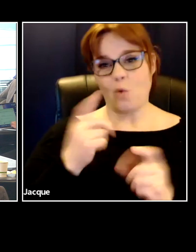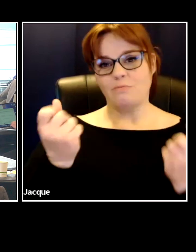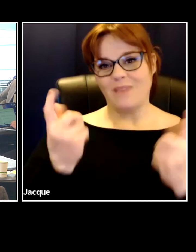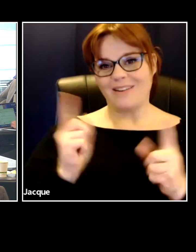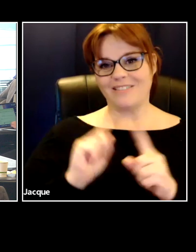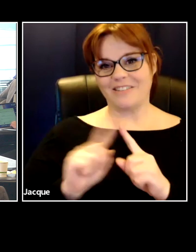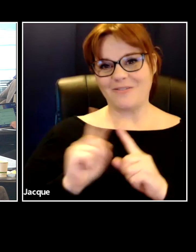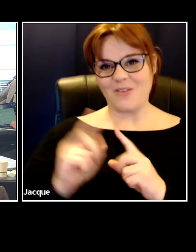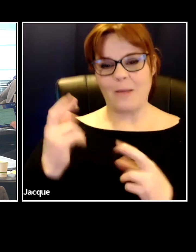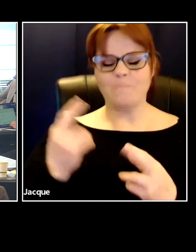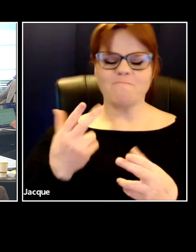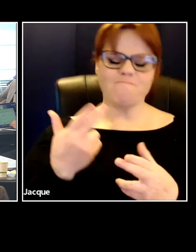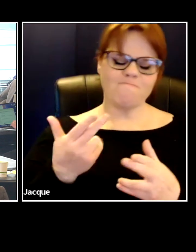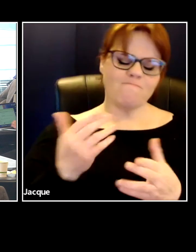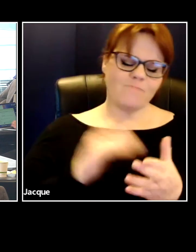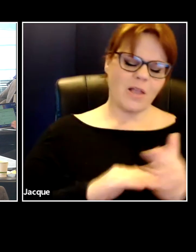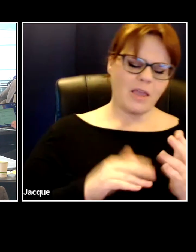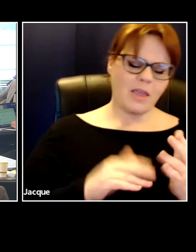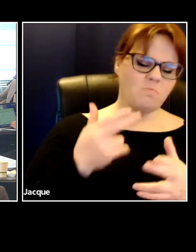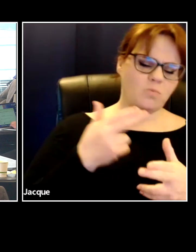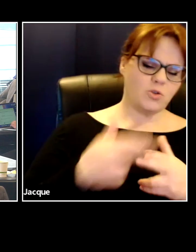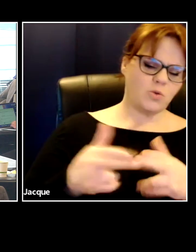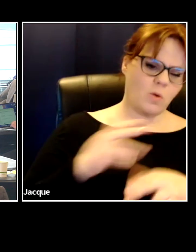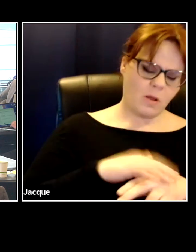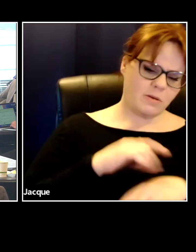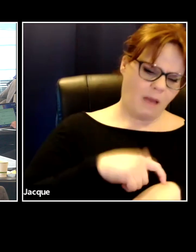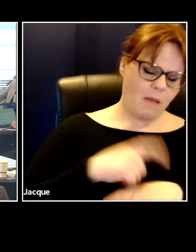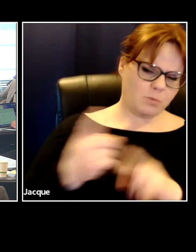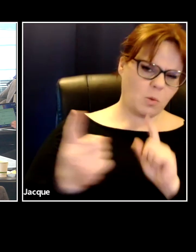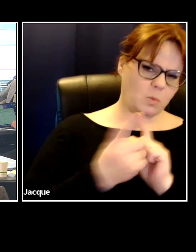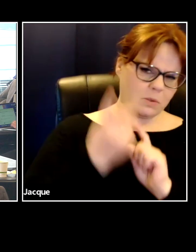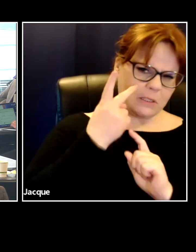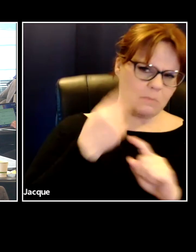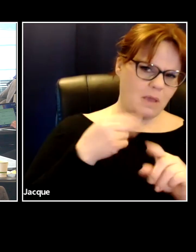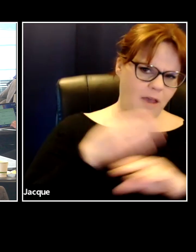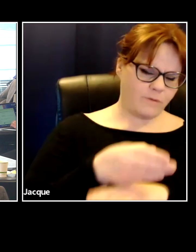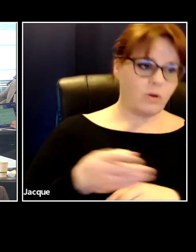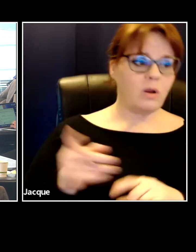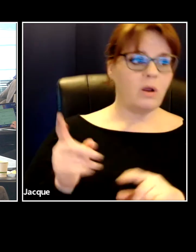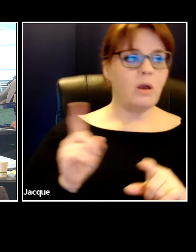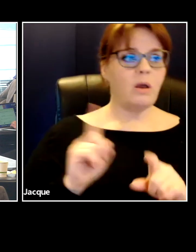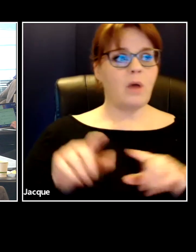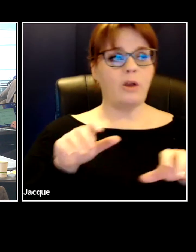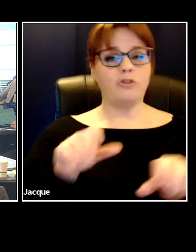we're short on time, so come see me after. Um, but uh, you know, it took Representative Wicks and I